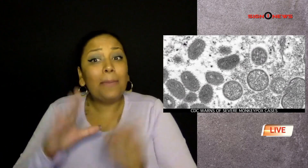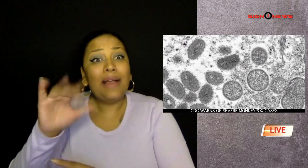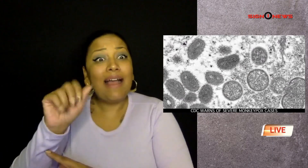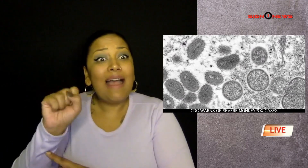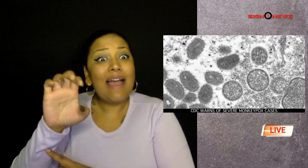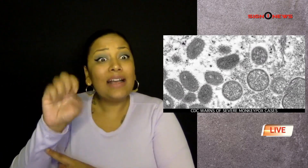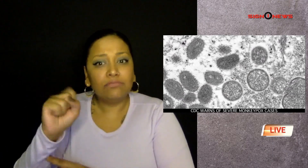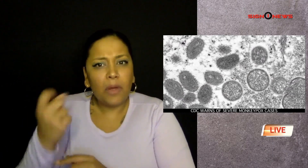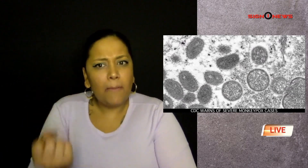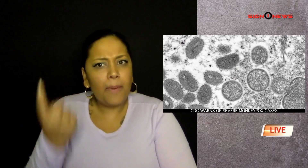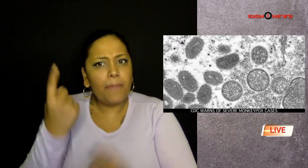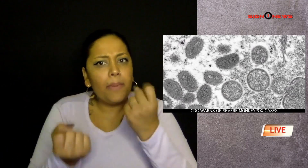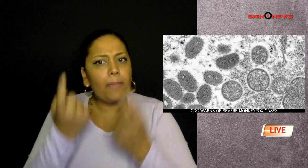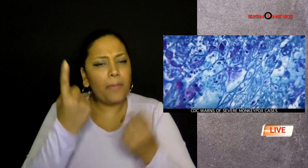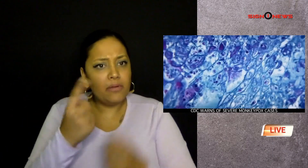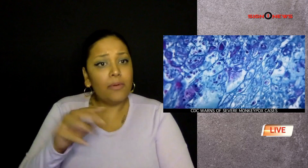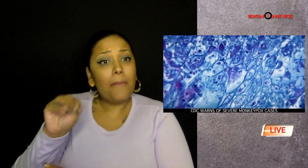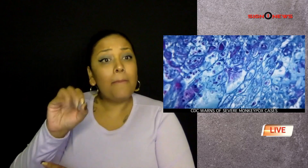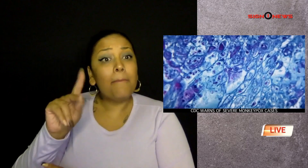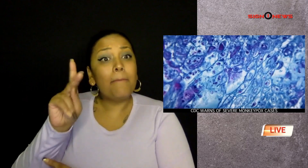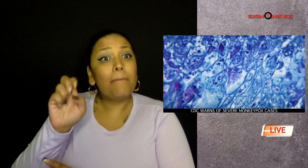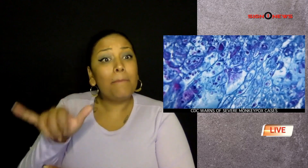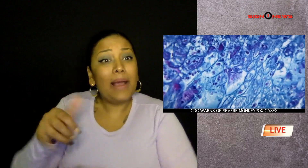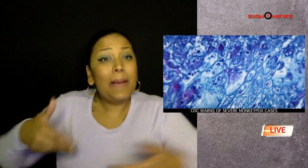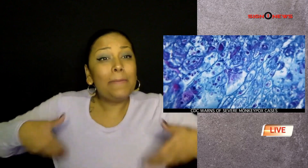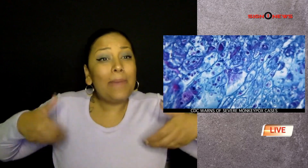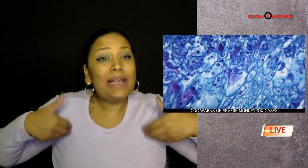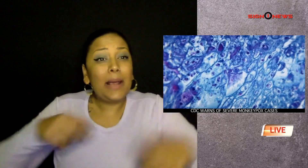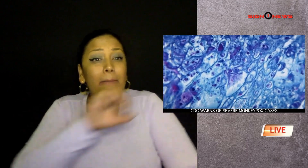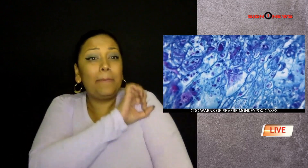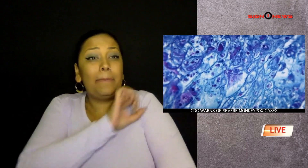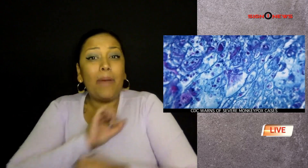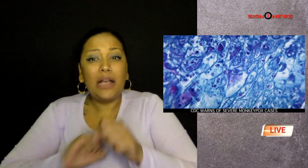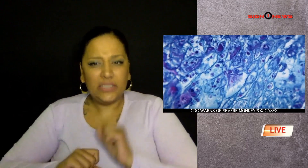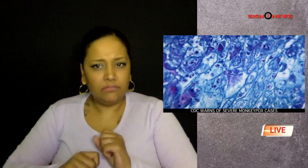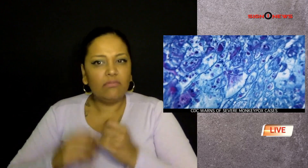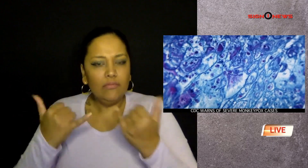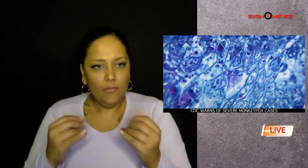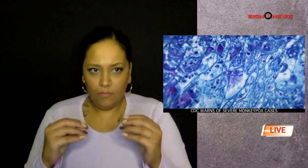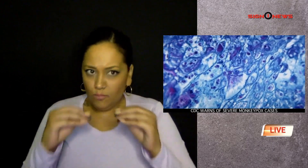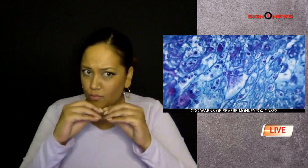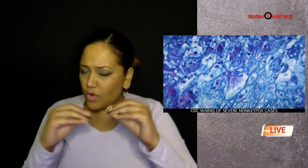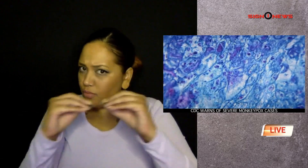The CDC is warning some cases of monkeypox are more severe than originally thought.